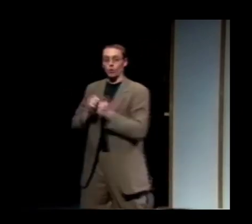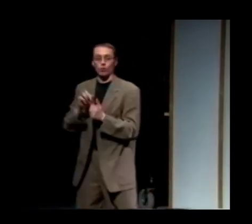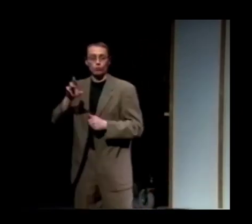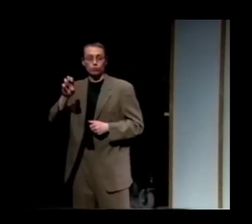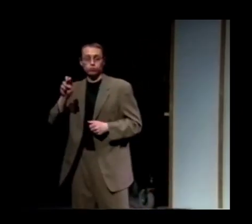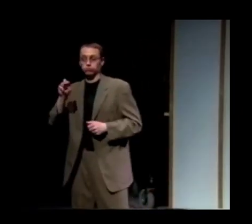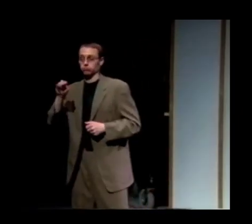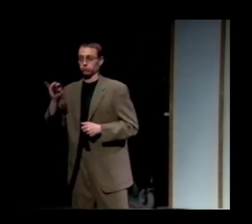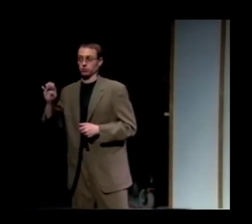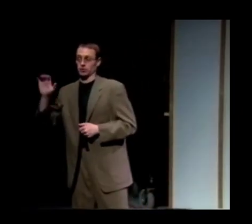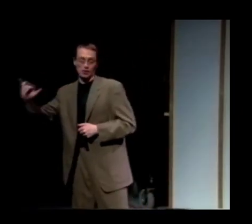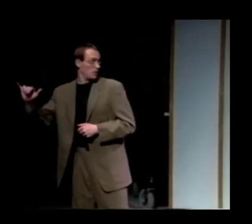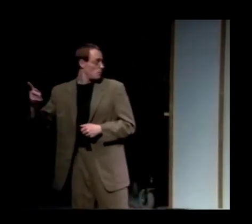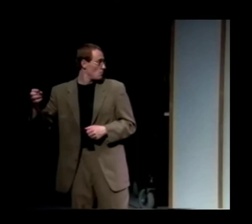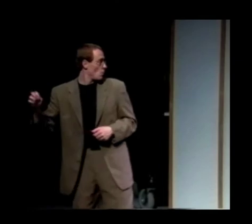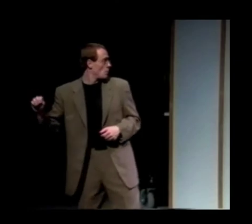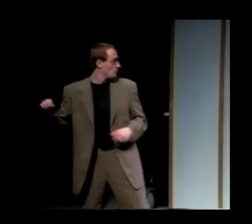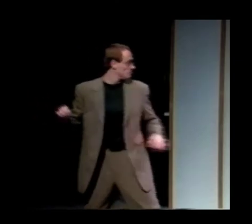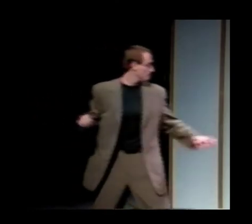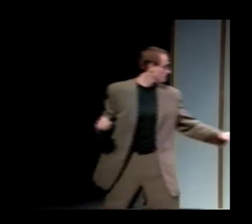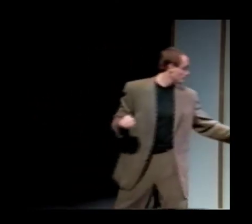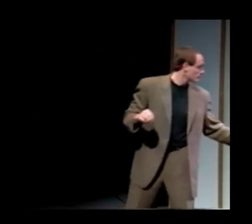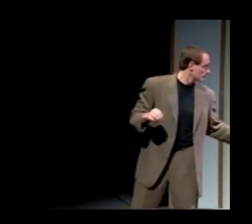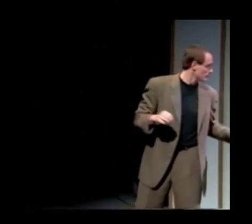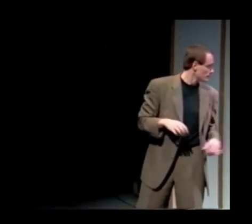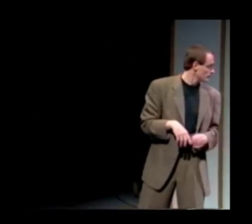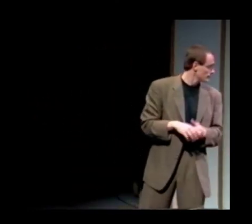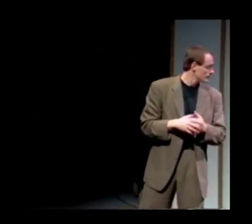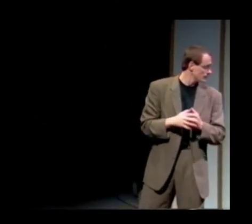THE TREE WAS THE LONE TREE.